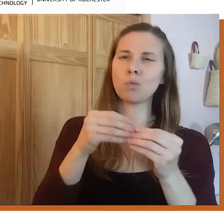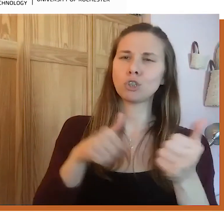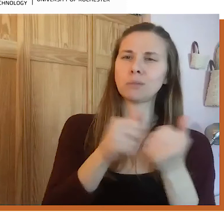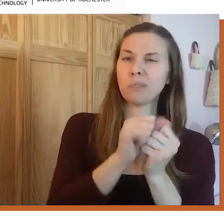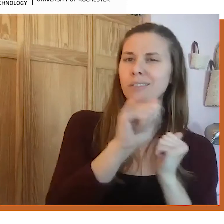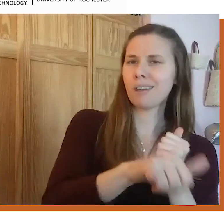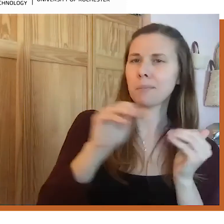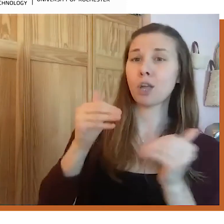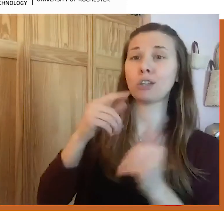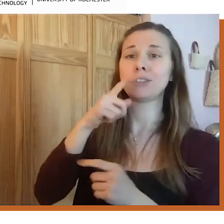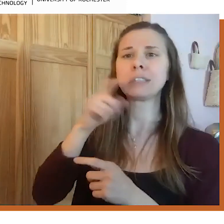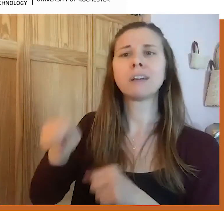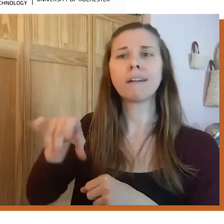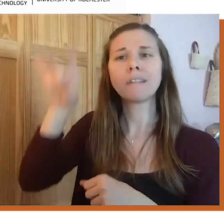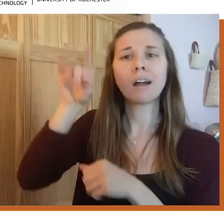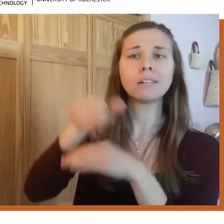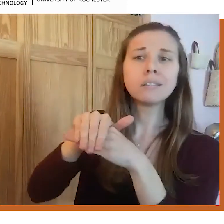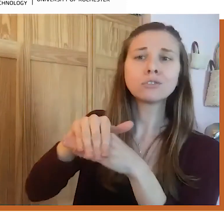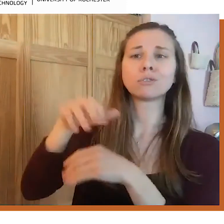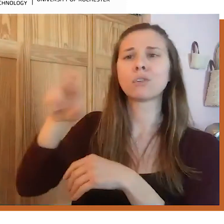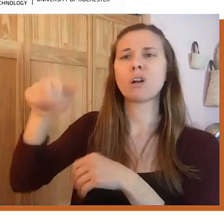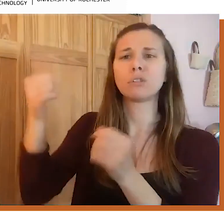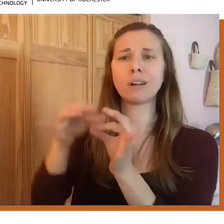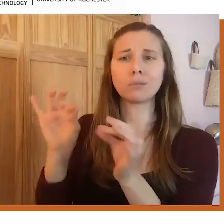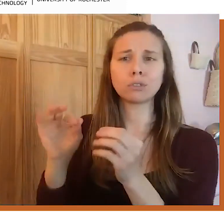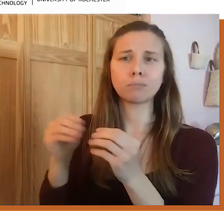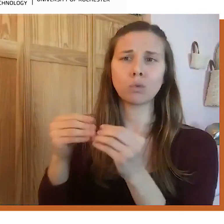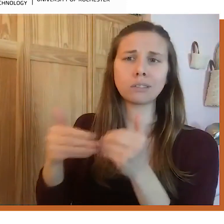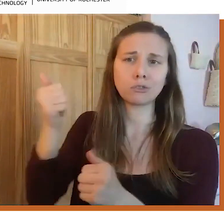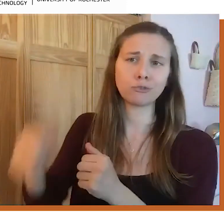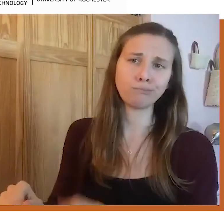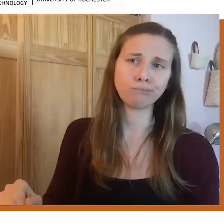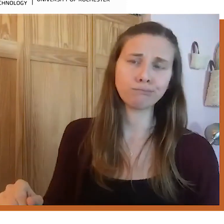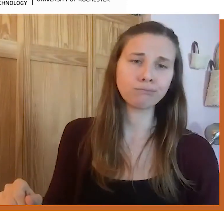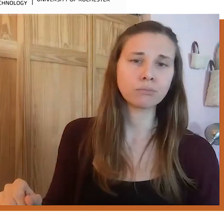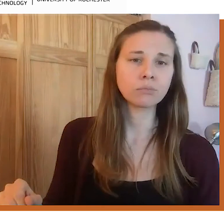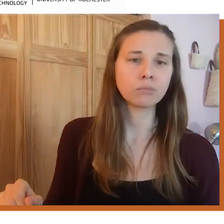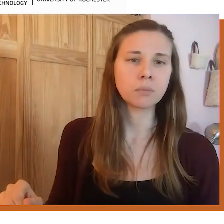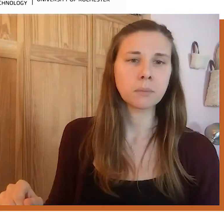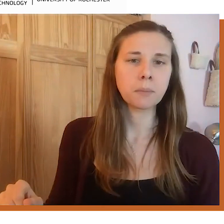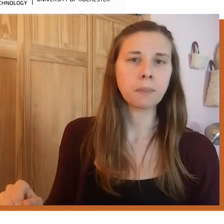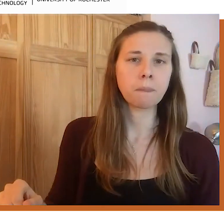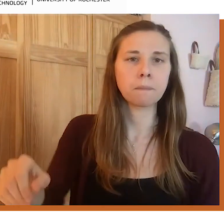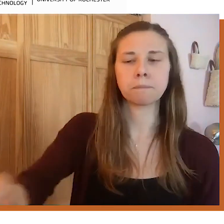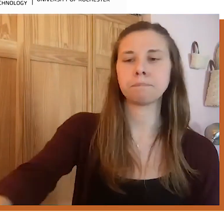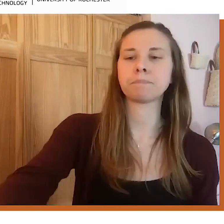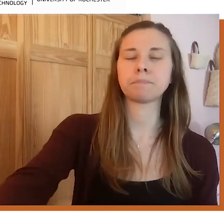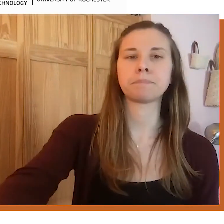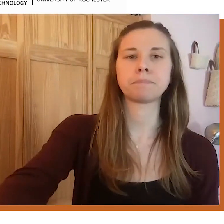sometimes have difficulty getting the communication or getting access to the information that they need in the mode that they need or prefer.